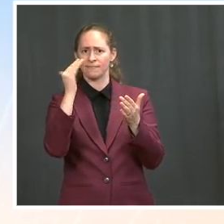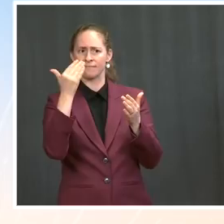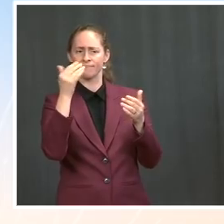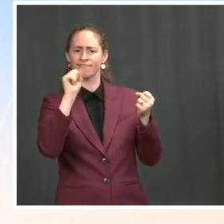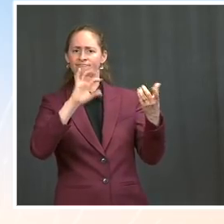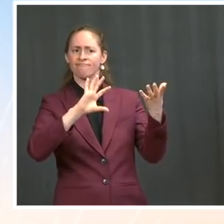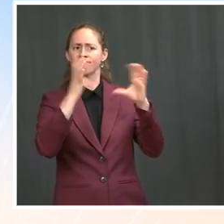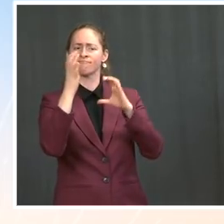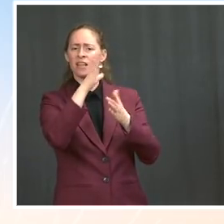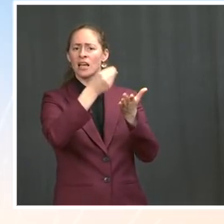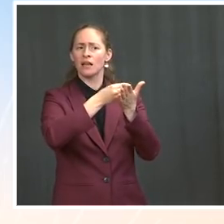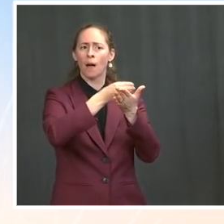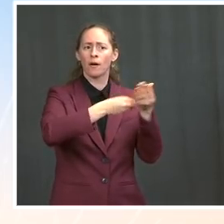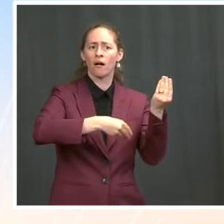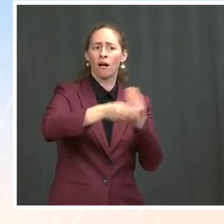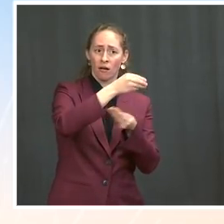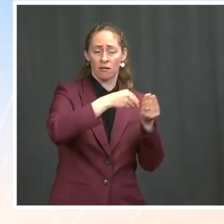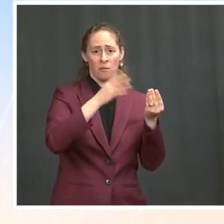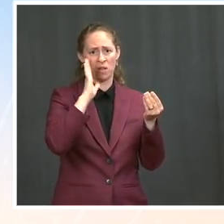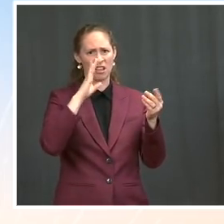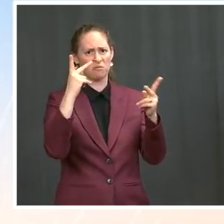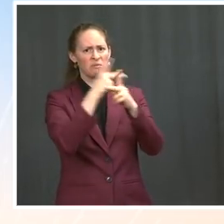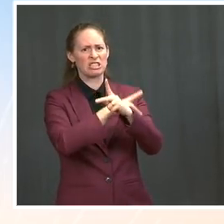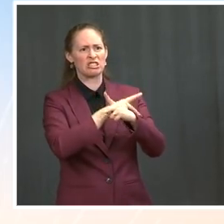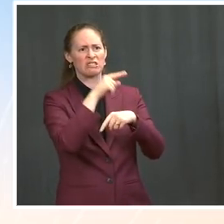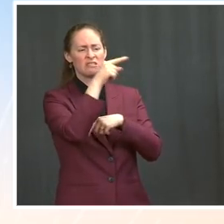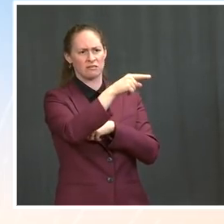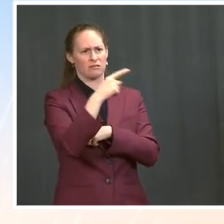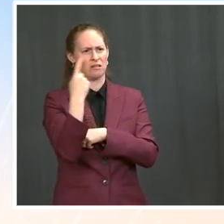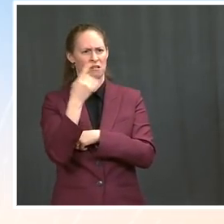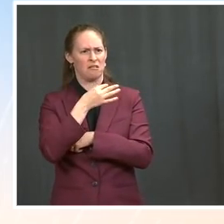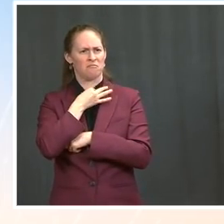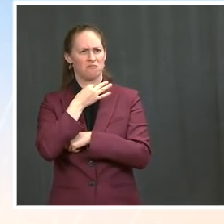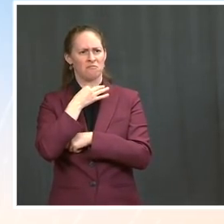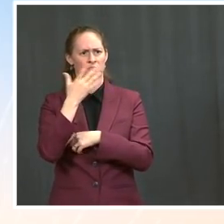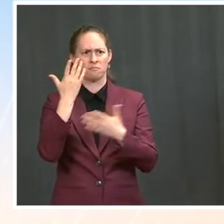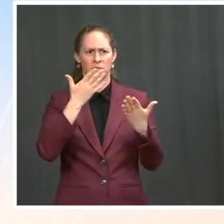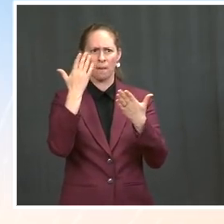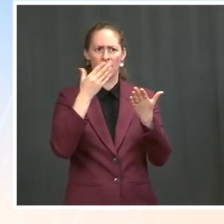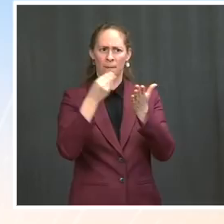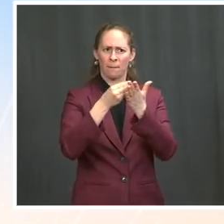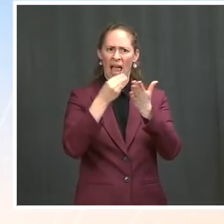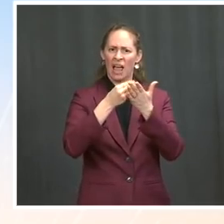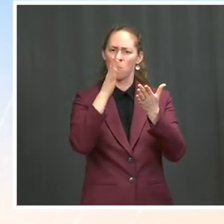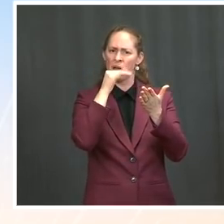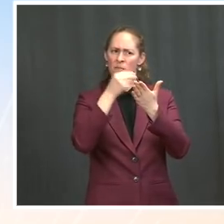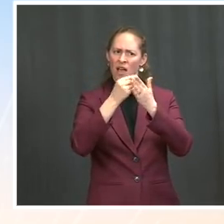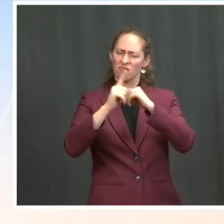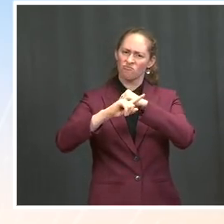Why have you refrained from putting economic sanctions on Belarus, which would be more significant?